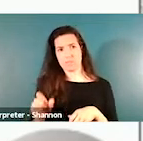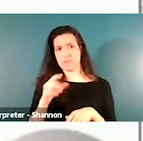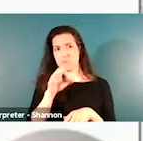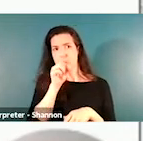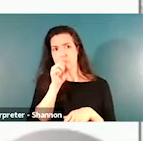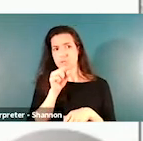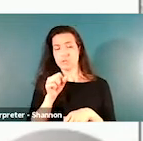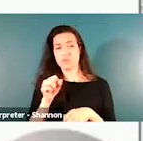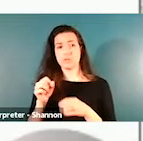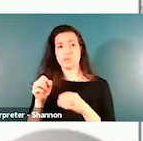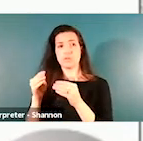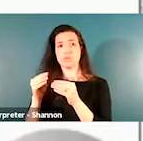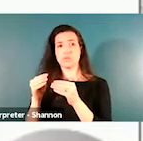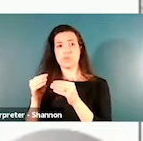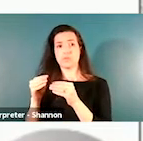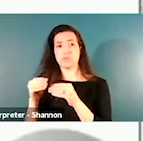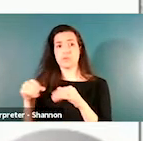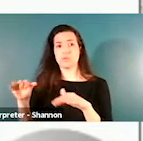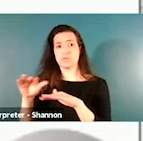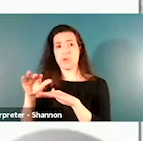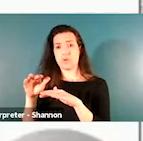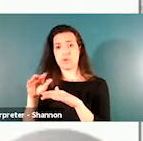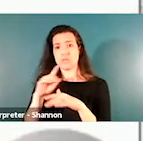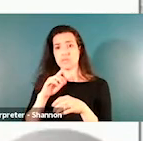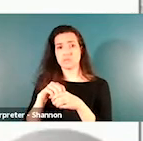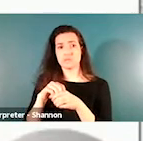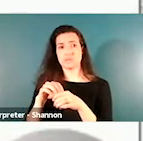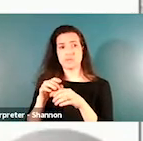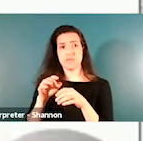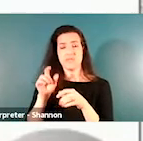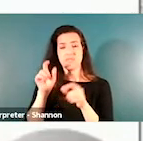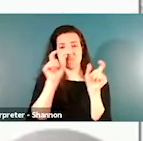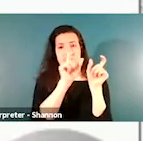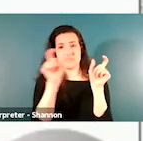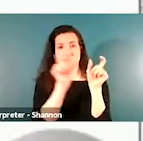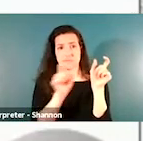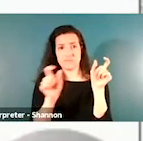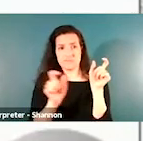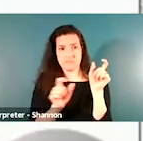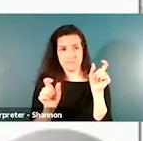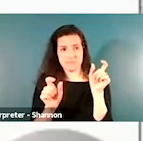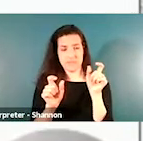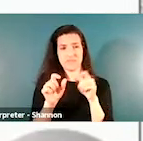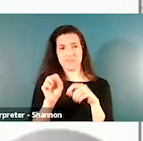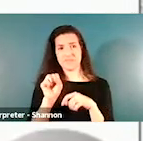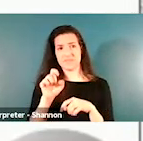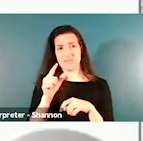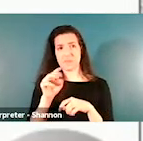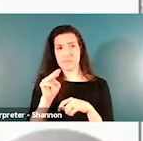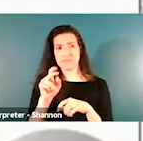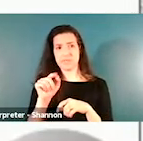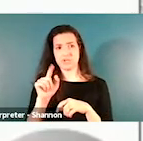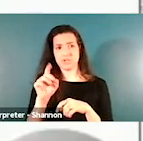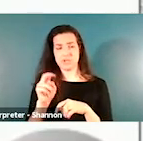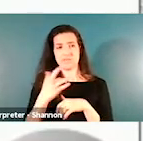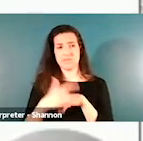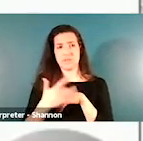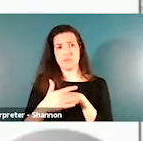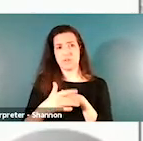is available in the second column, and the segmentation masks are available in the third column. We're currently working on improving these inferences,